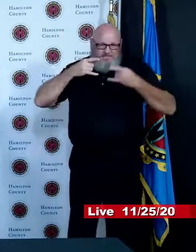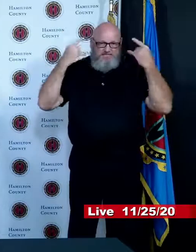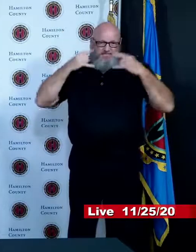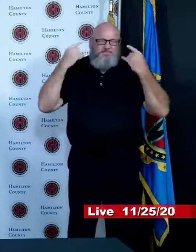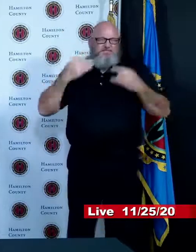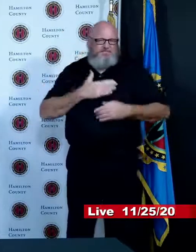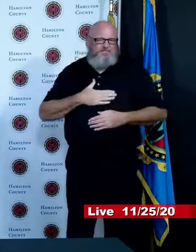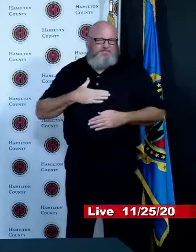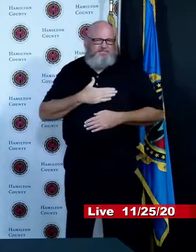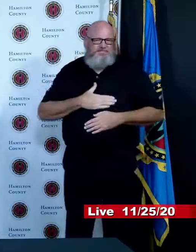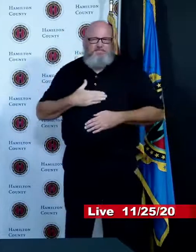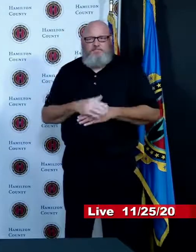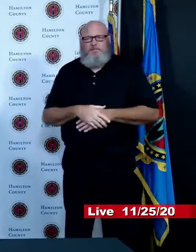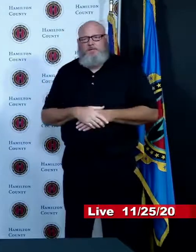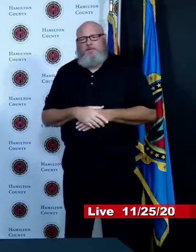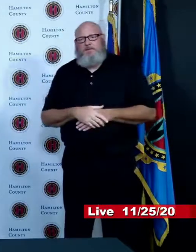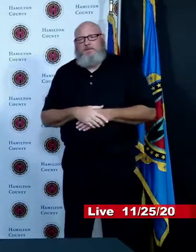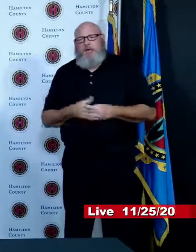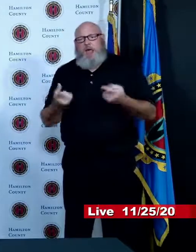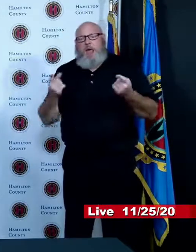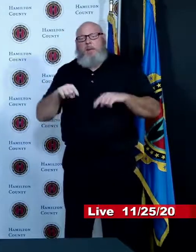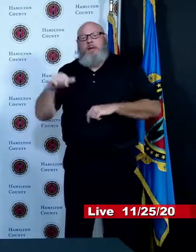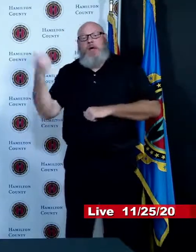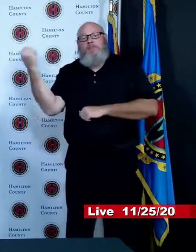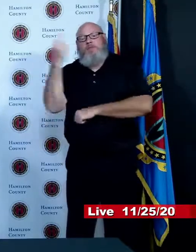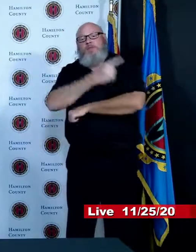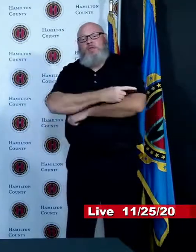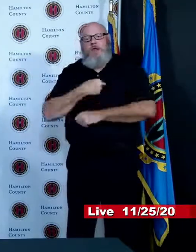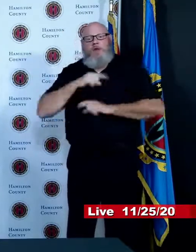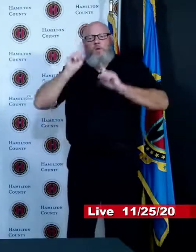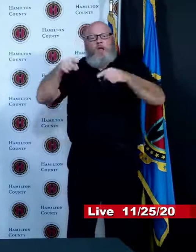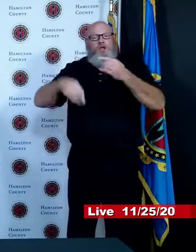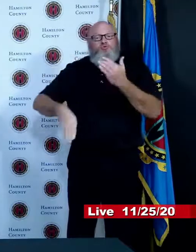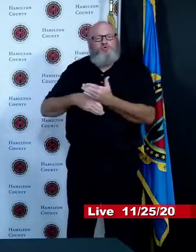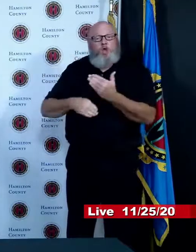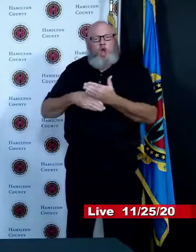to leave if they wouldn't wear the mask at which point they refused once again and the young high